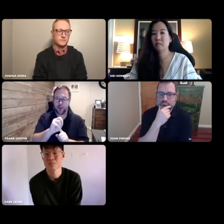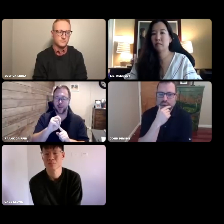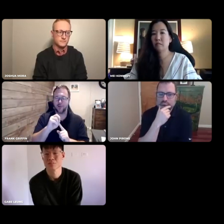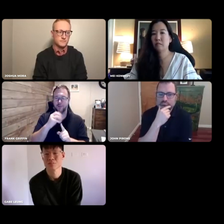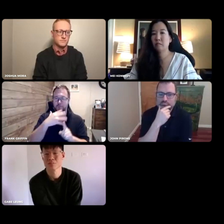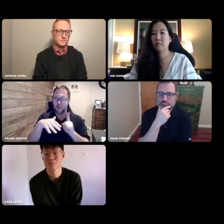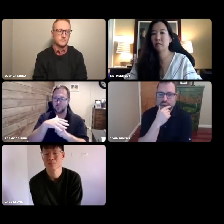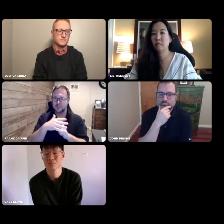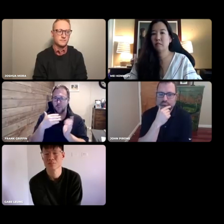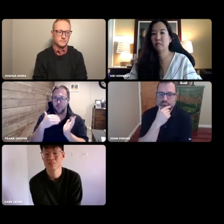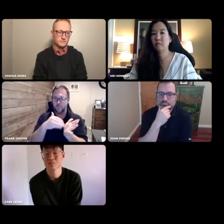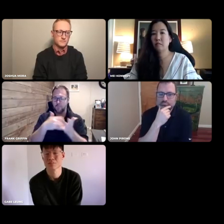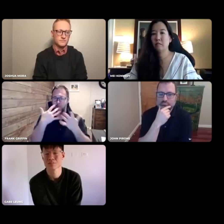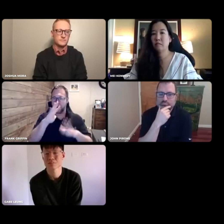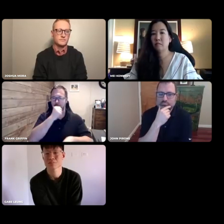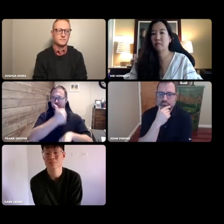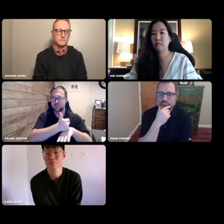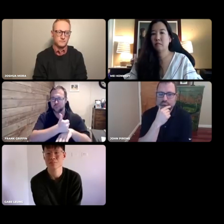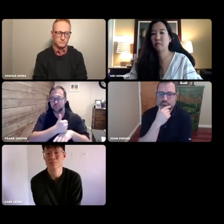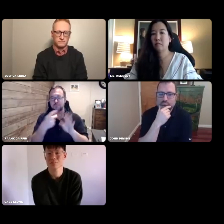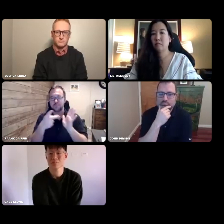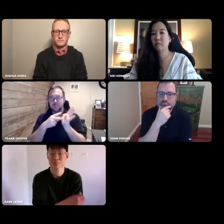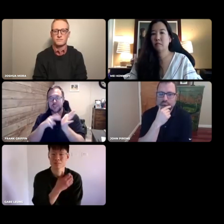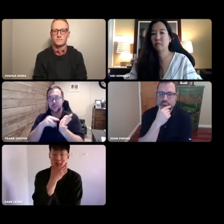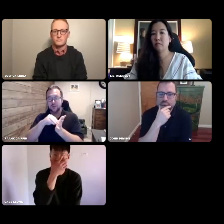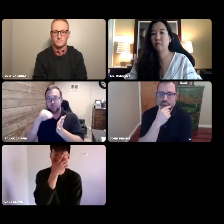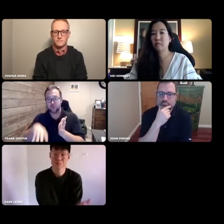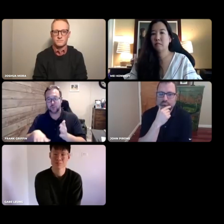There's a difference.